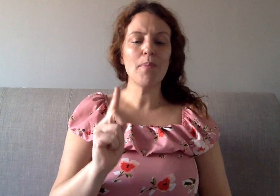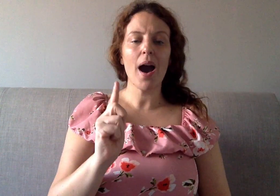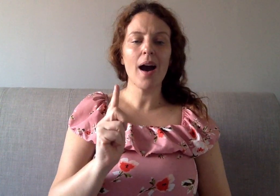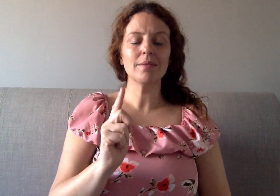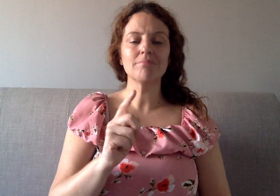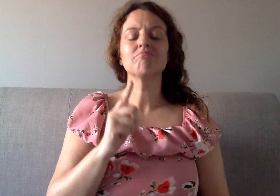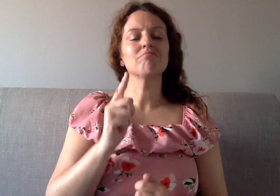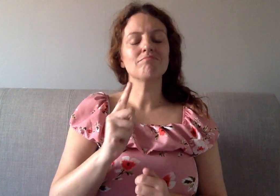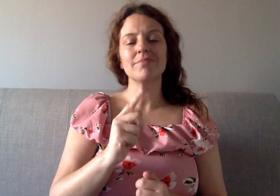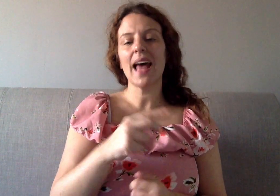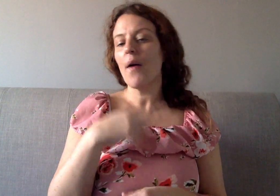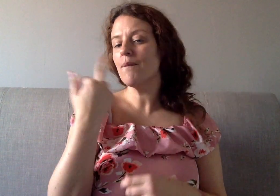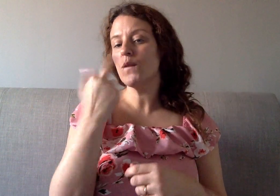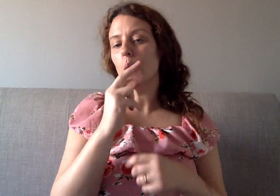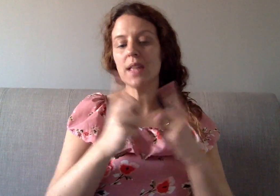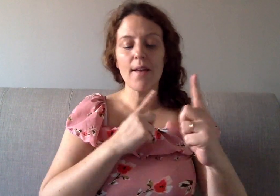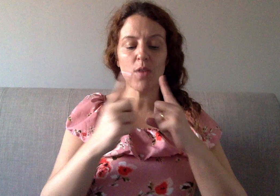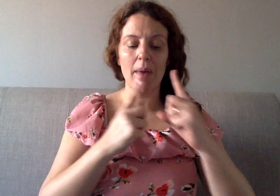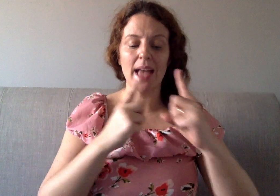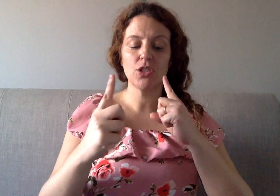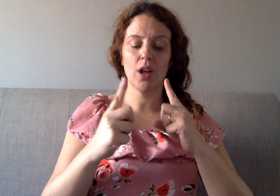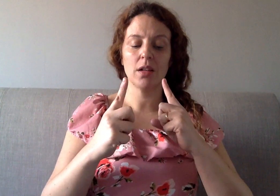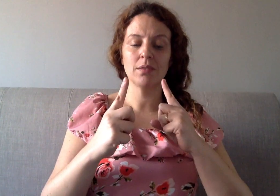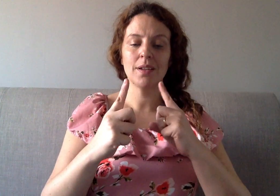But this was false information.